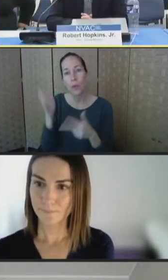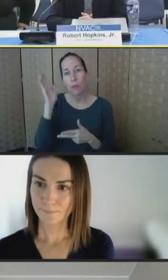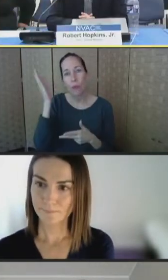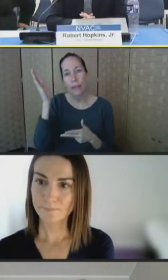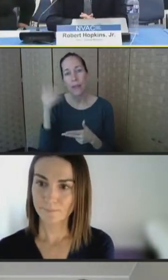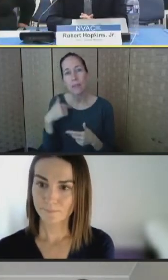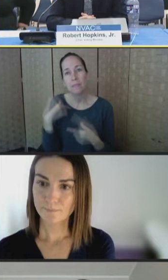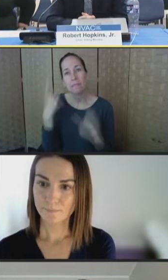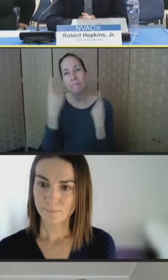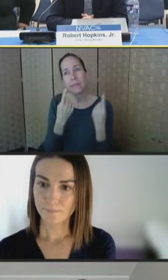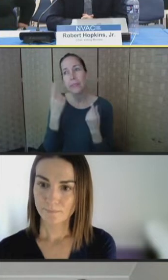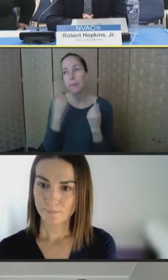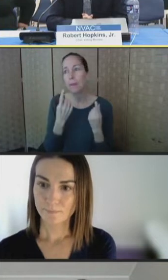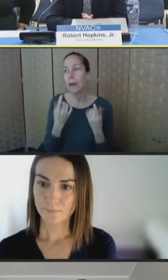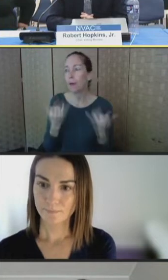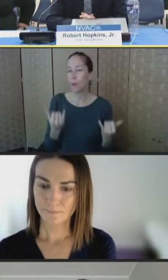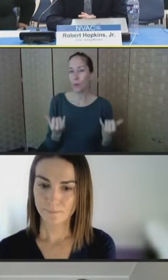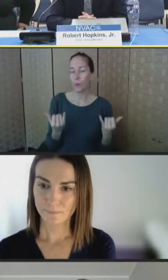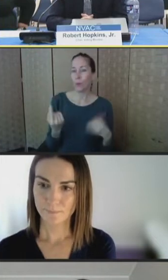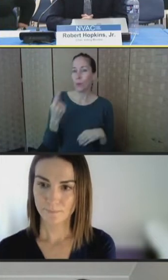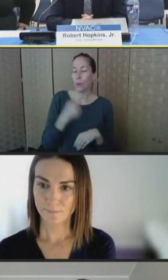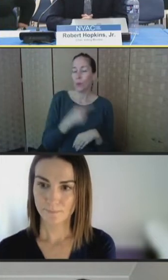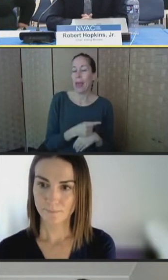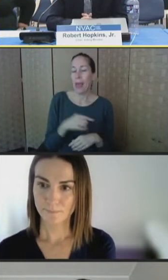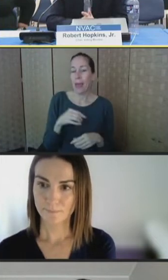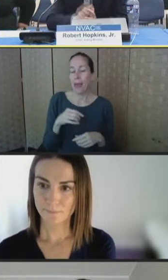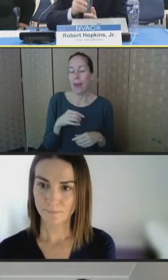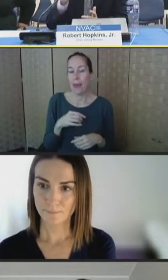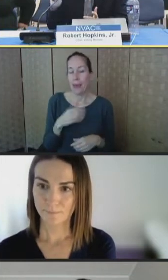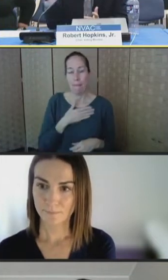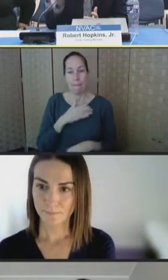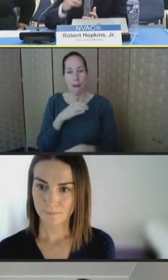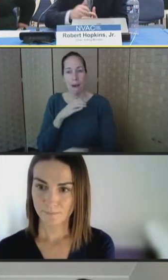you know, in my clinical world as well as thinking about those of us here